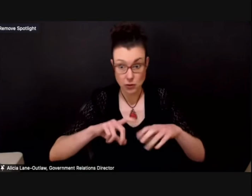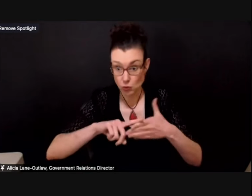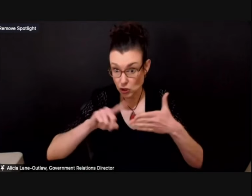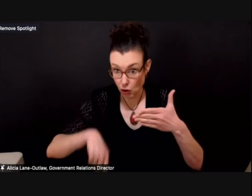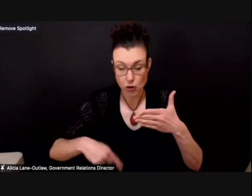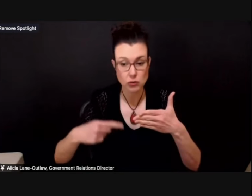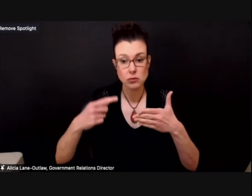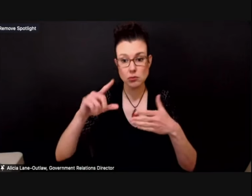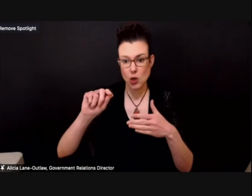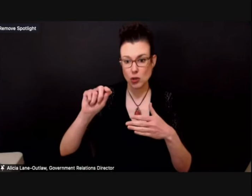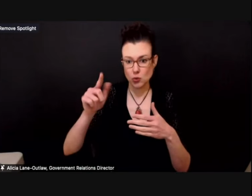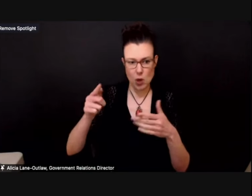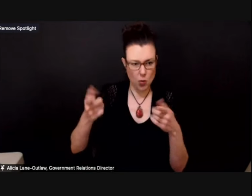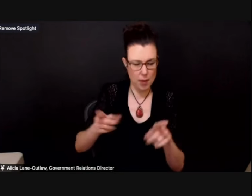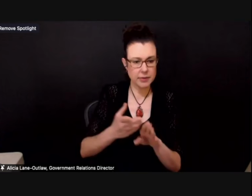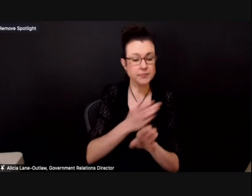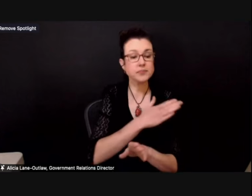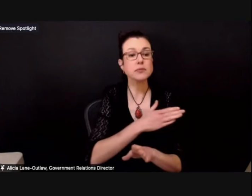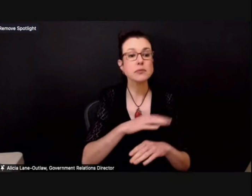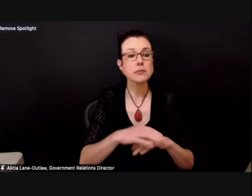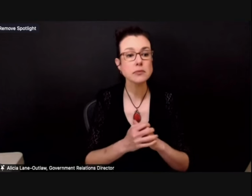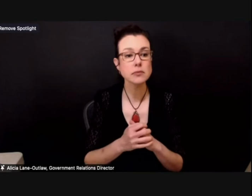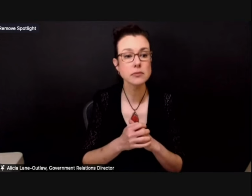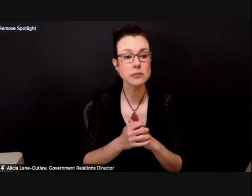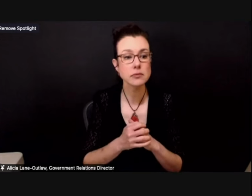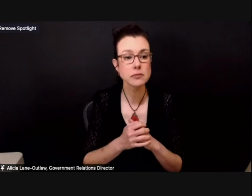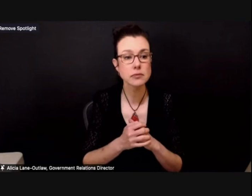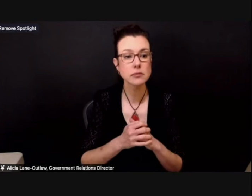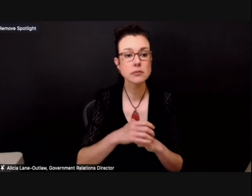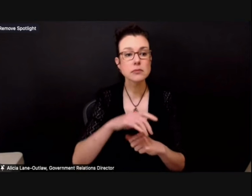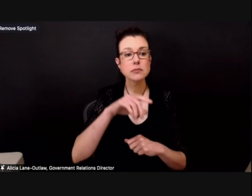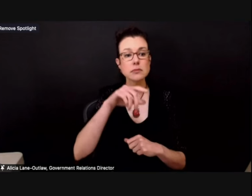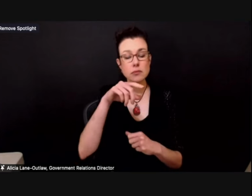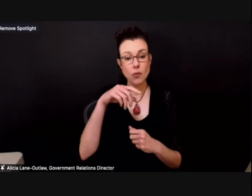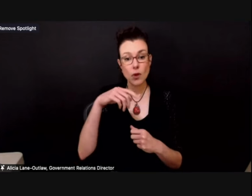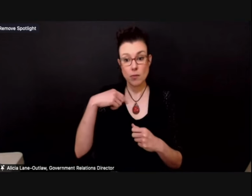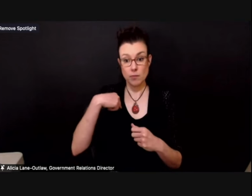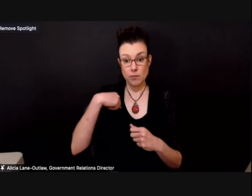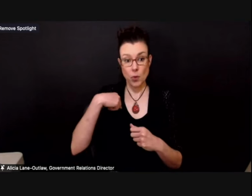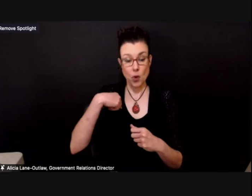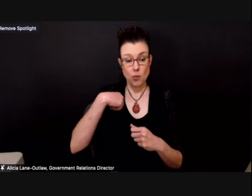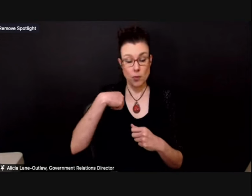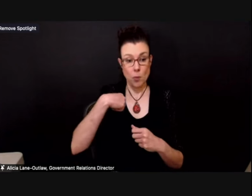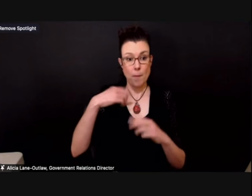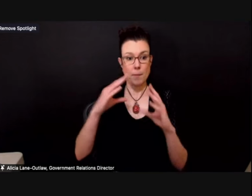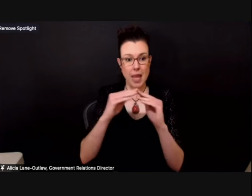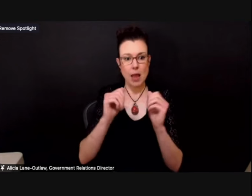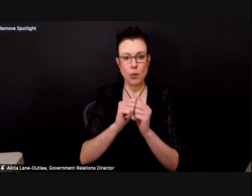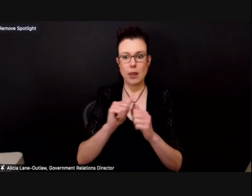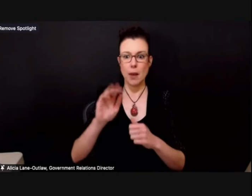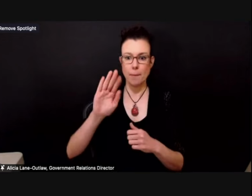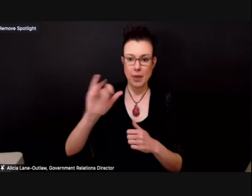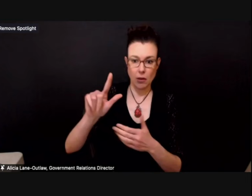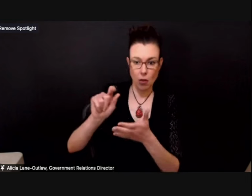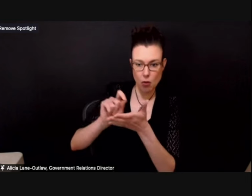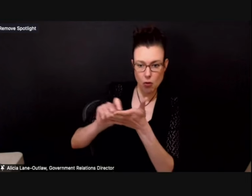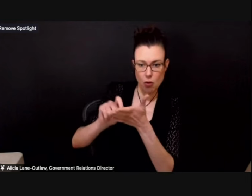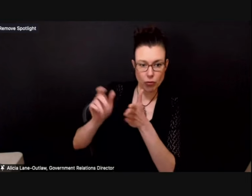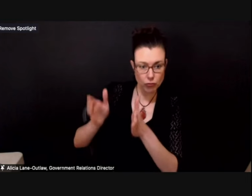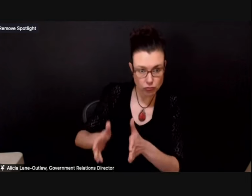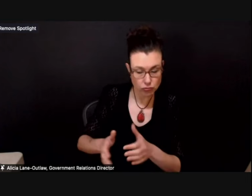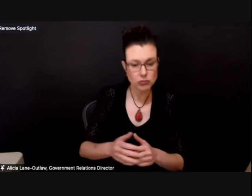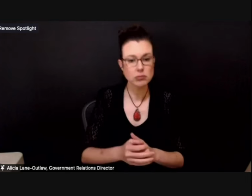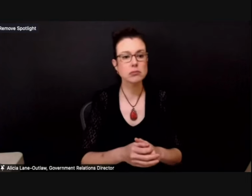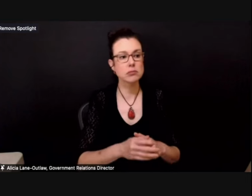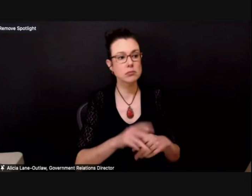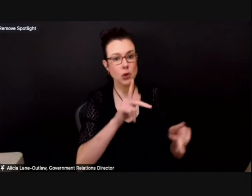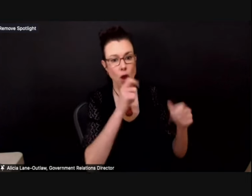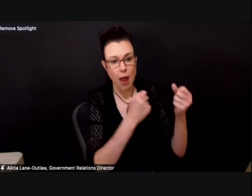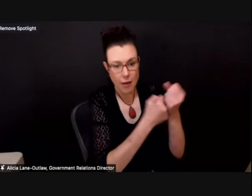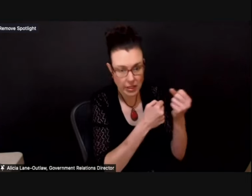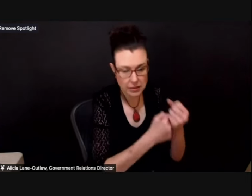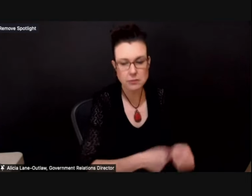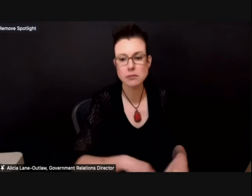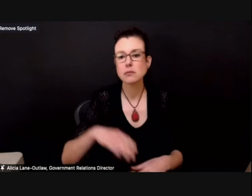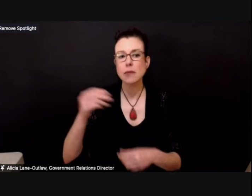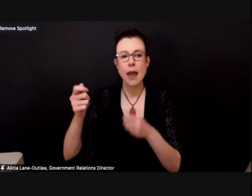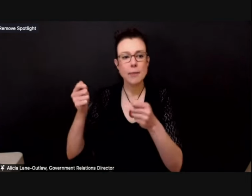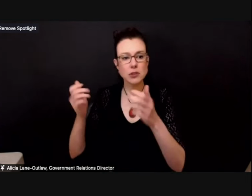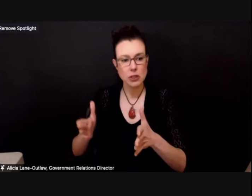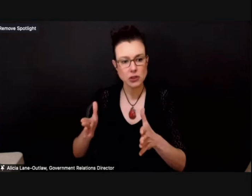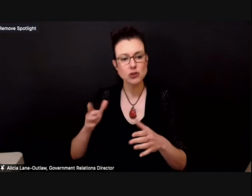of analyzing the results of the 2021 session. I met with bill authors, advocates, and administrators